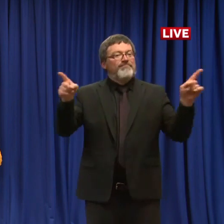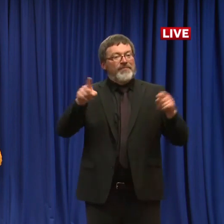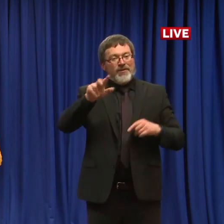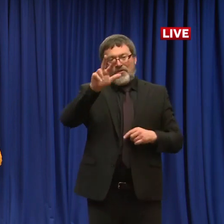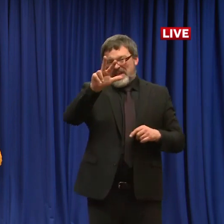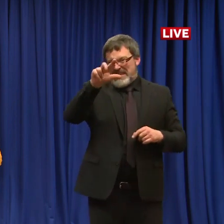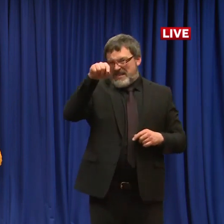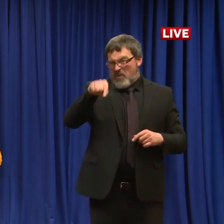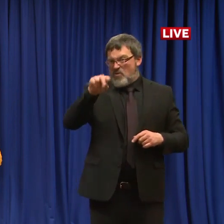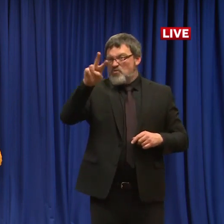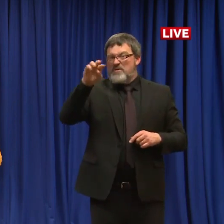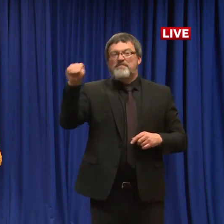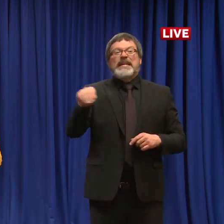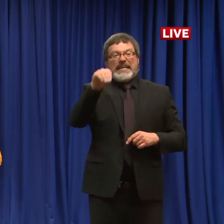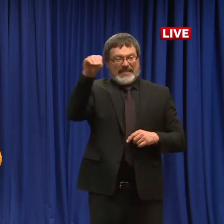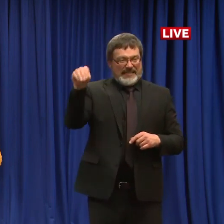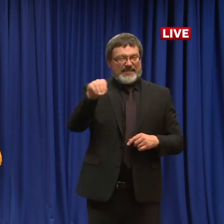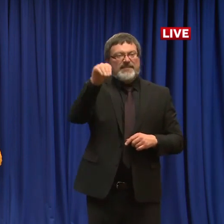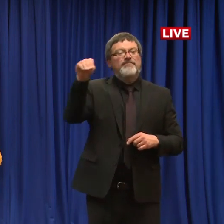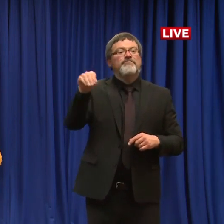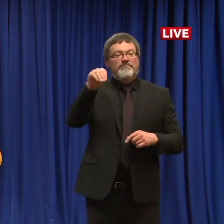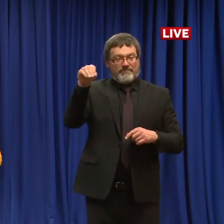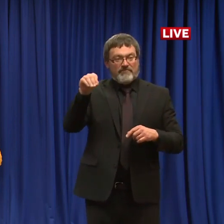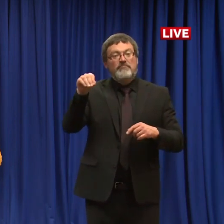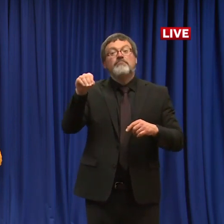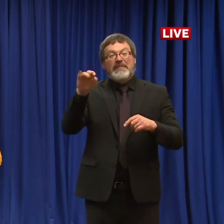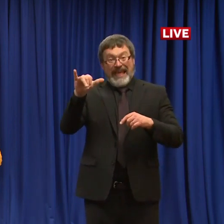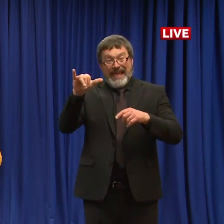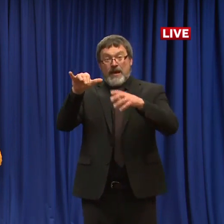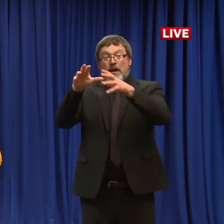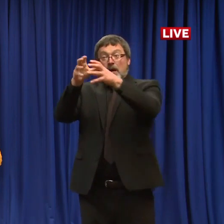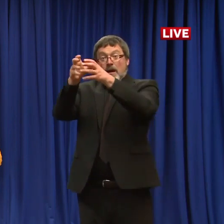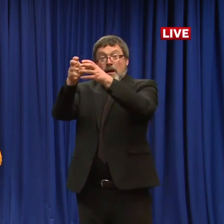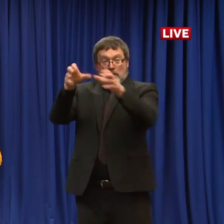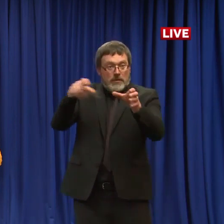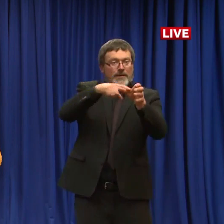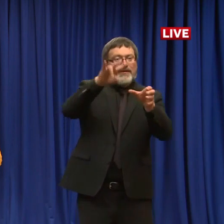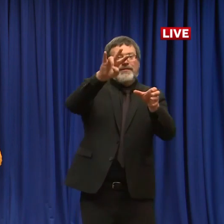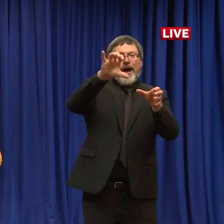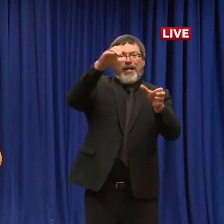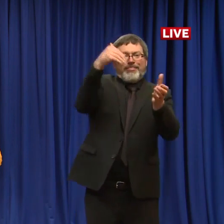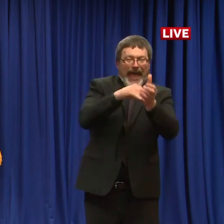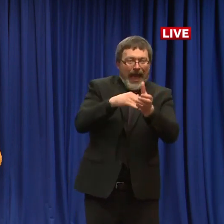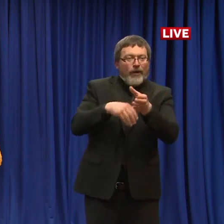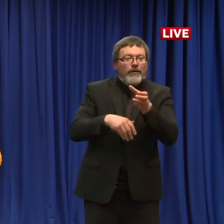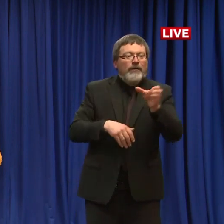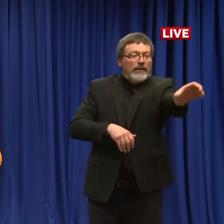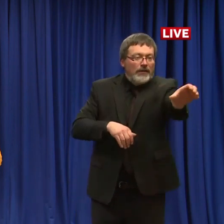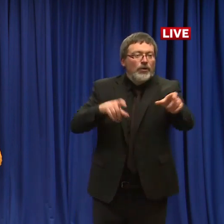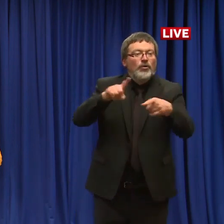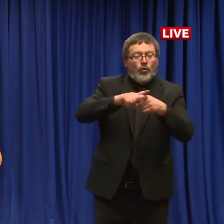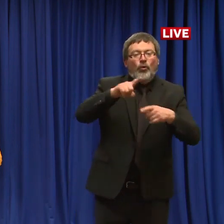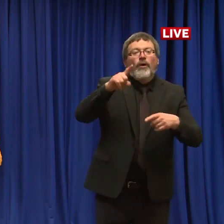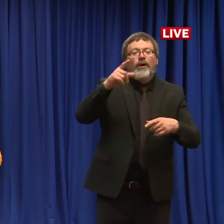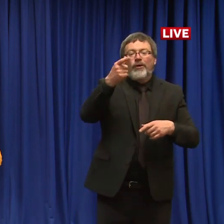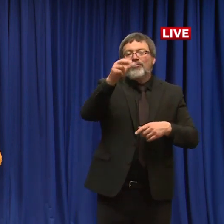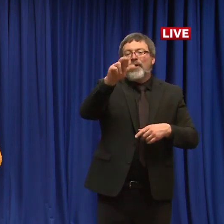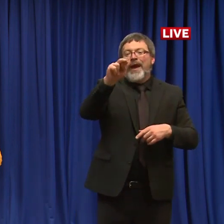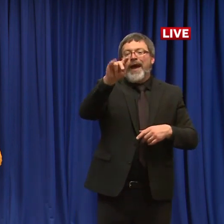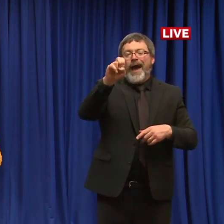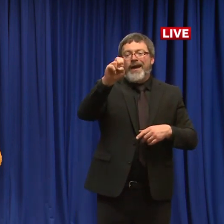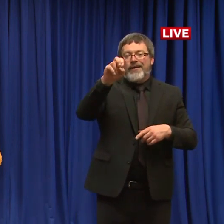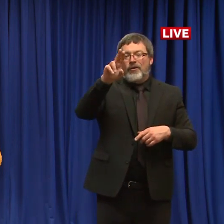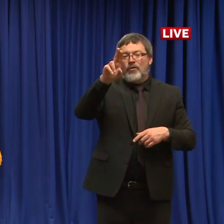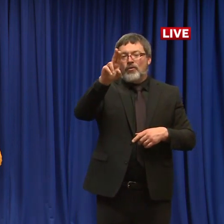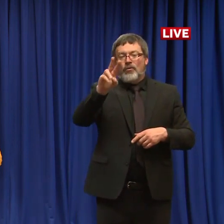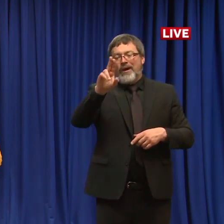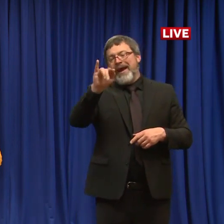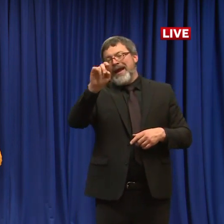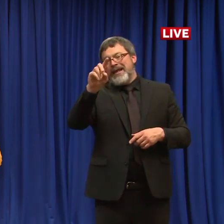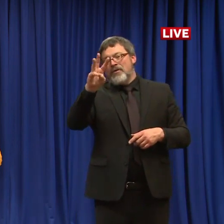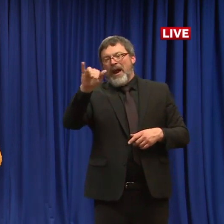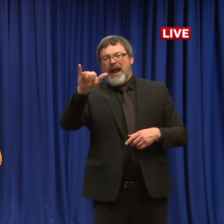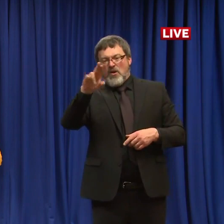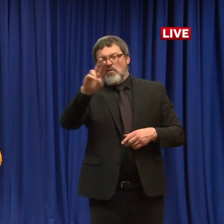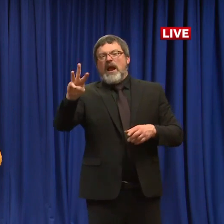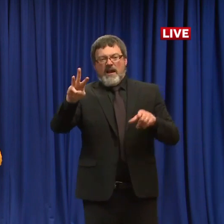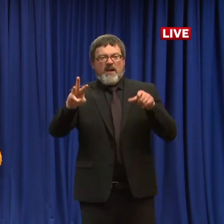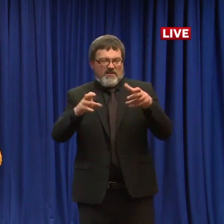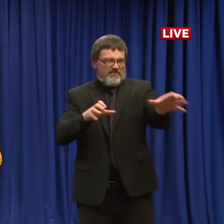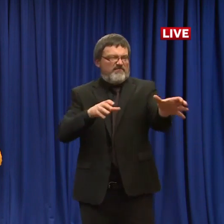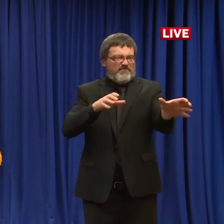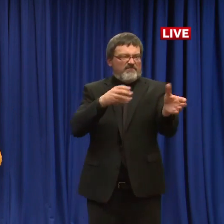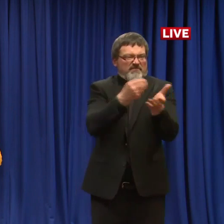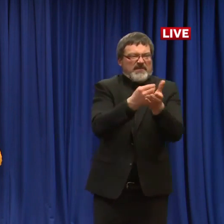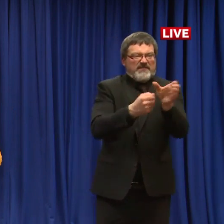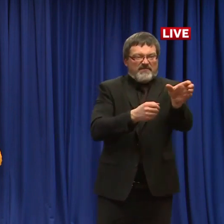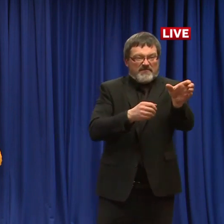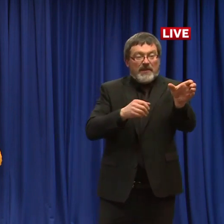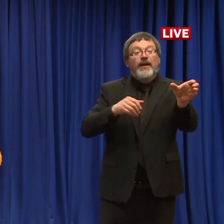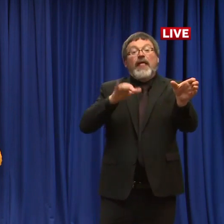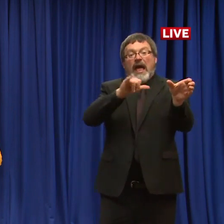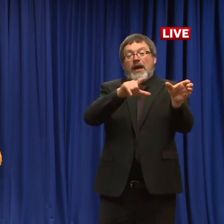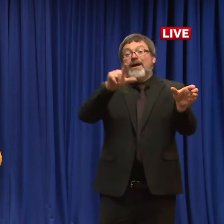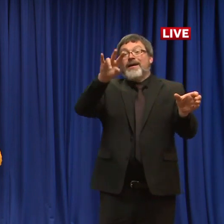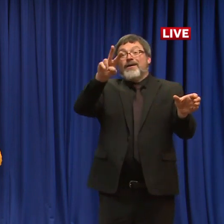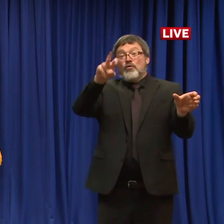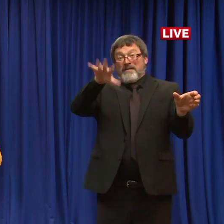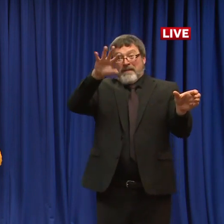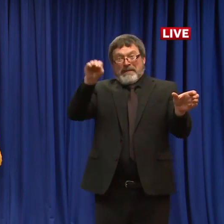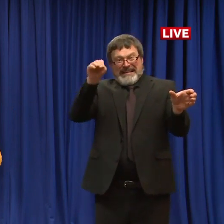WE’RE ANNOUNCING TODAY THAT OVER 3.2 MILLION DOLLARS HAVE BEEN RAISED WITH OVER 700,000 DOLLARS DONATED THROUGH THE GRANITE UNITED WAY FOR DIRECT SUPPORT TO FAMILIES IN NEED WITH OVER TWO